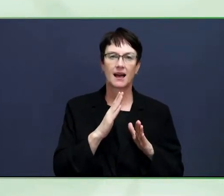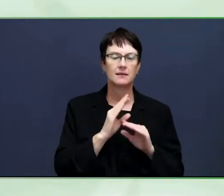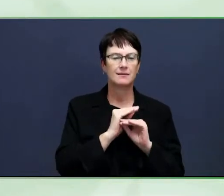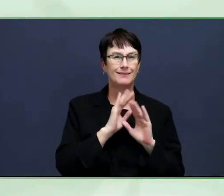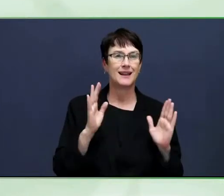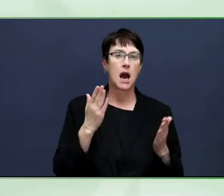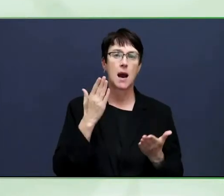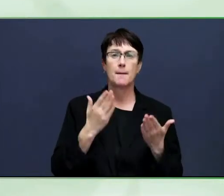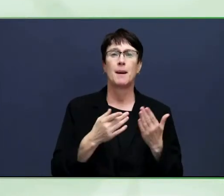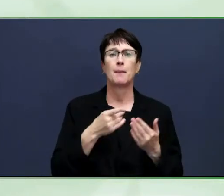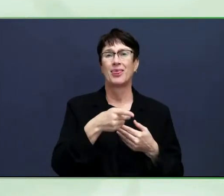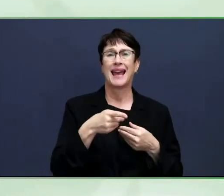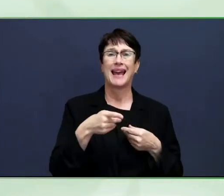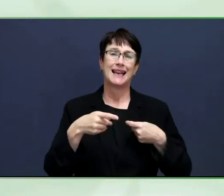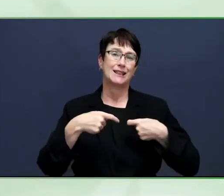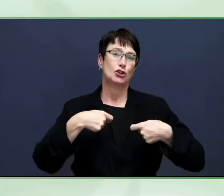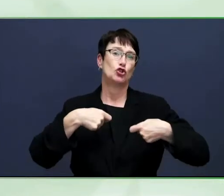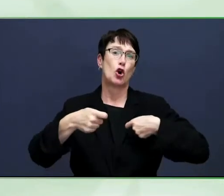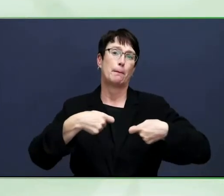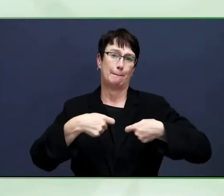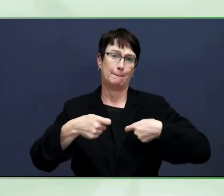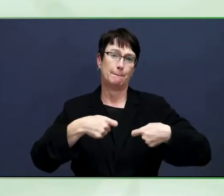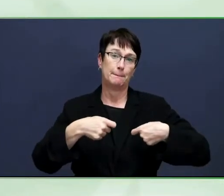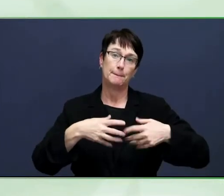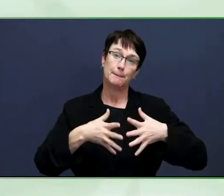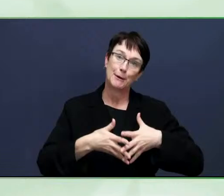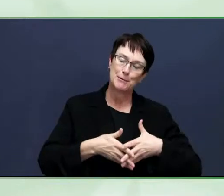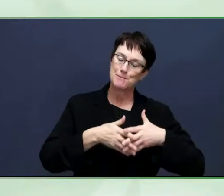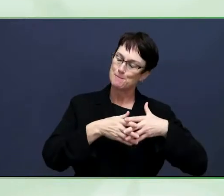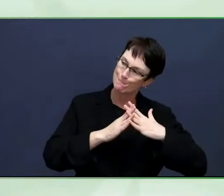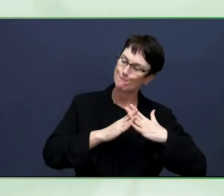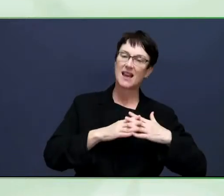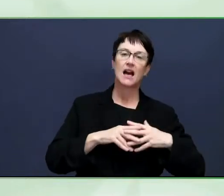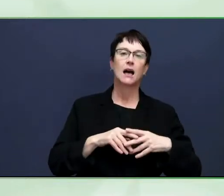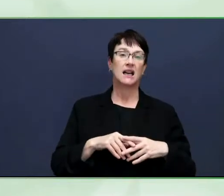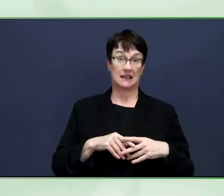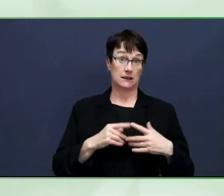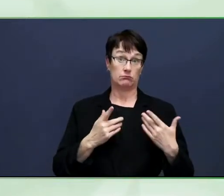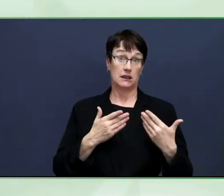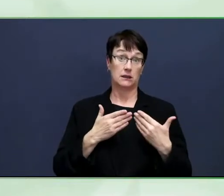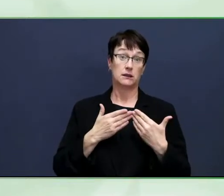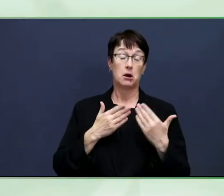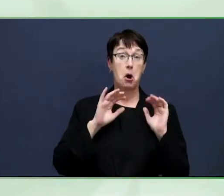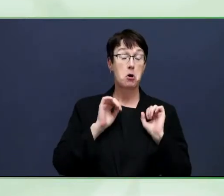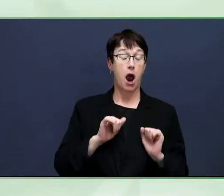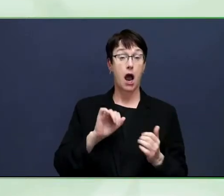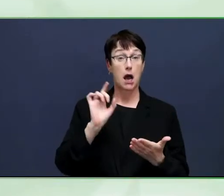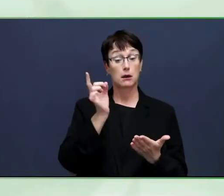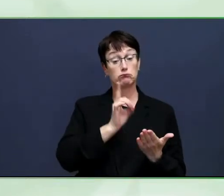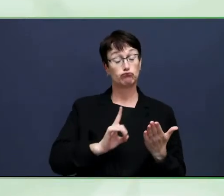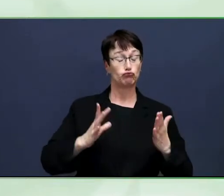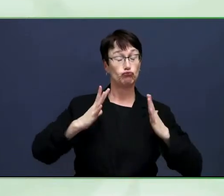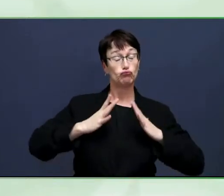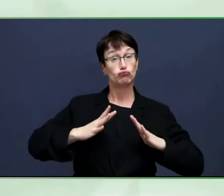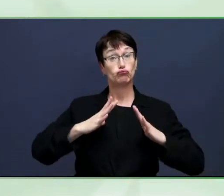Universities need to know how to talk about disability in all of the courses they are